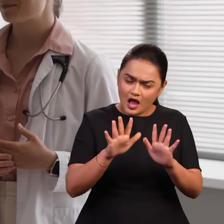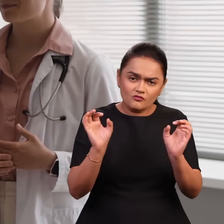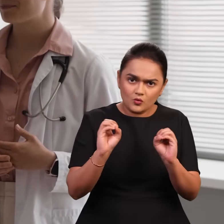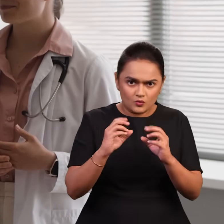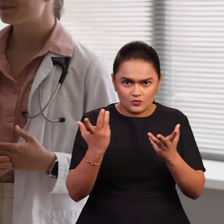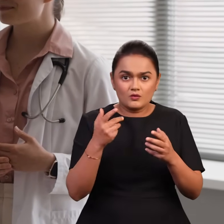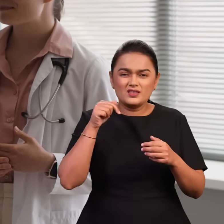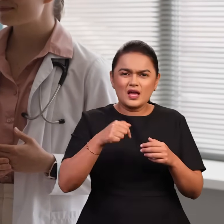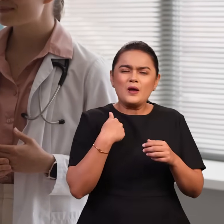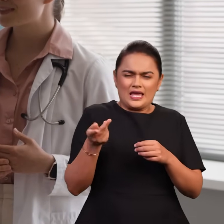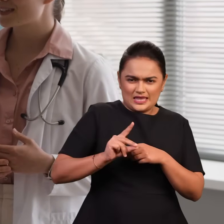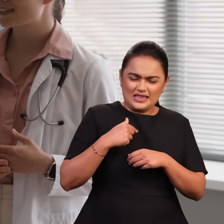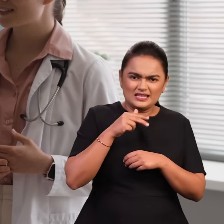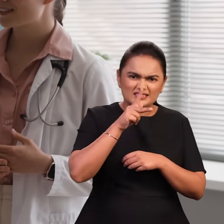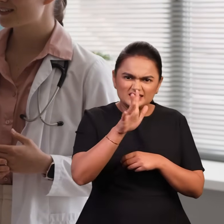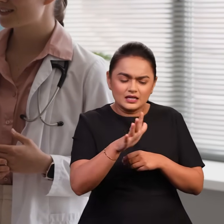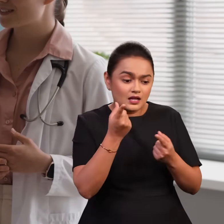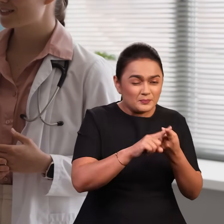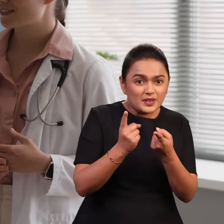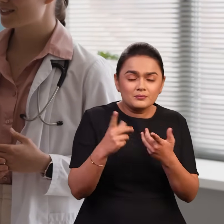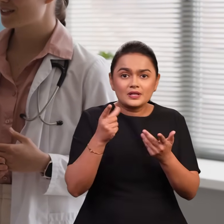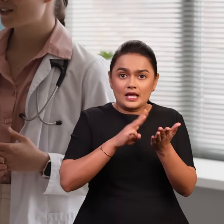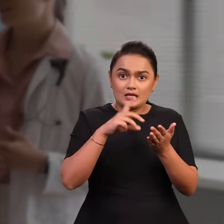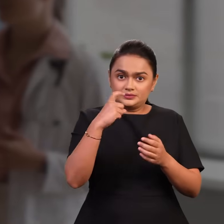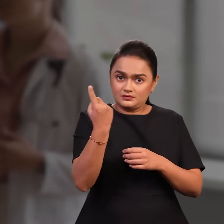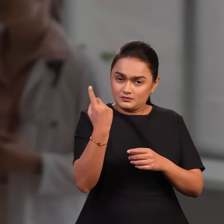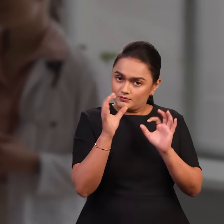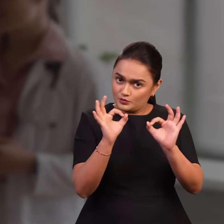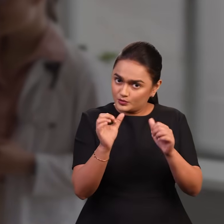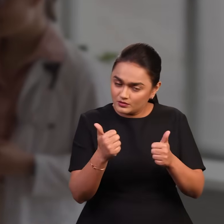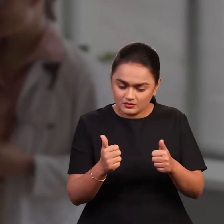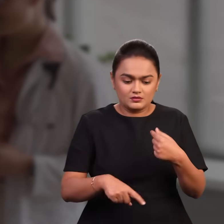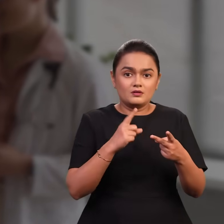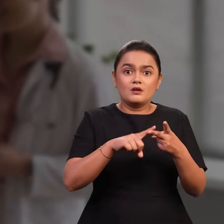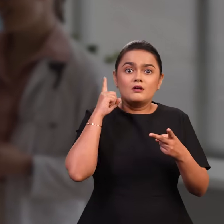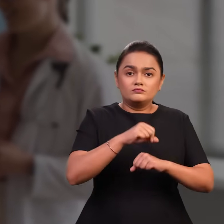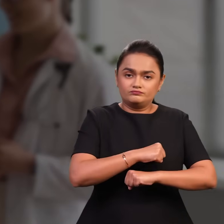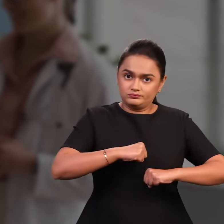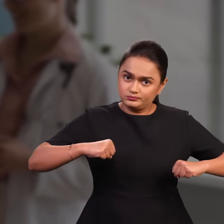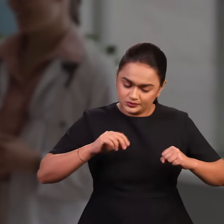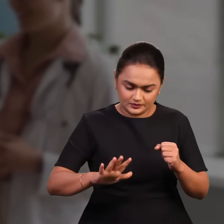Again I will tell you the symptoms. Irregular periods, increase in body weight,